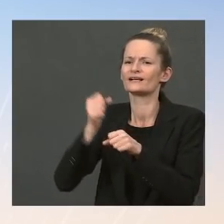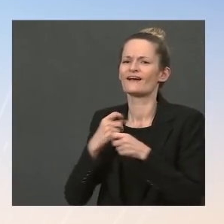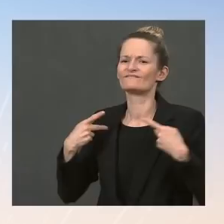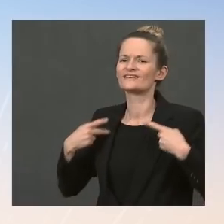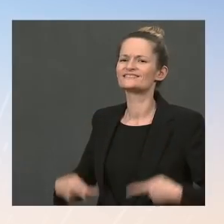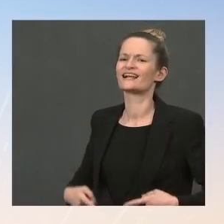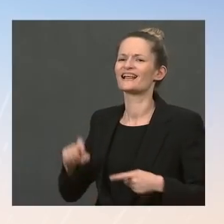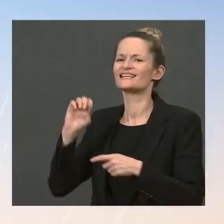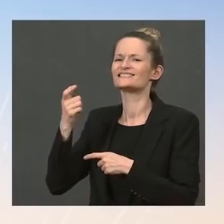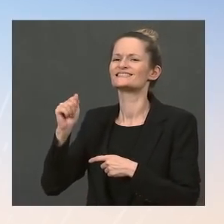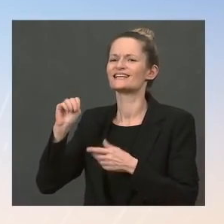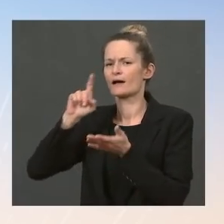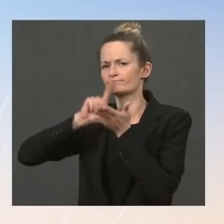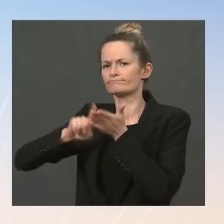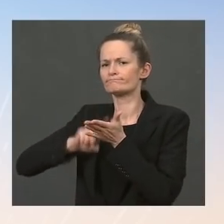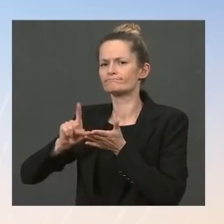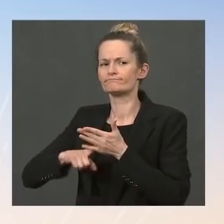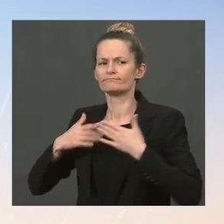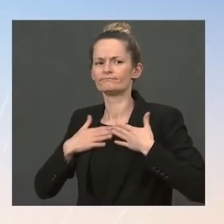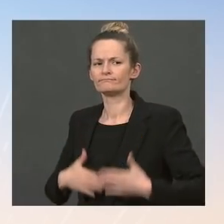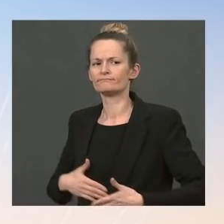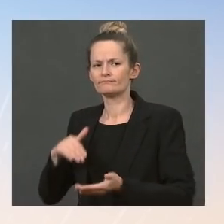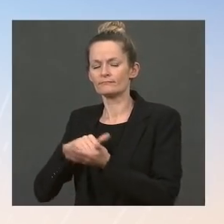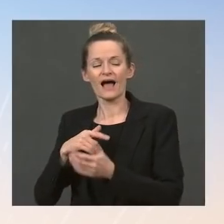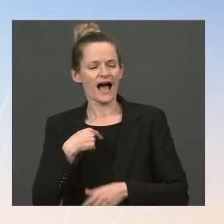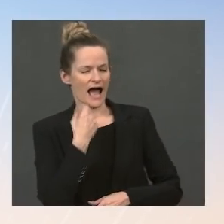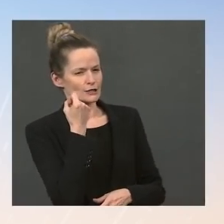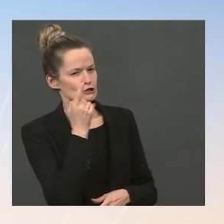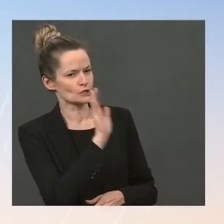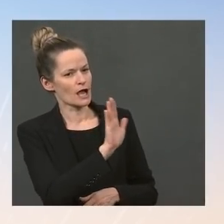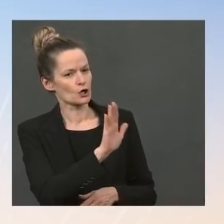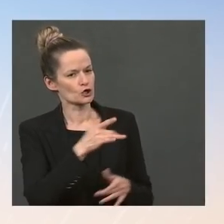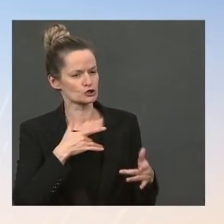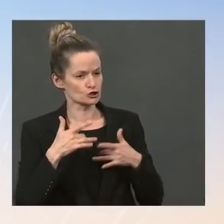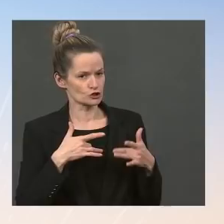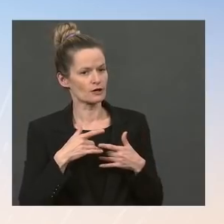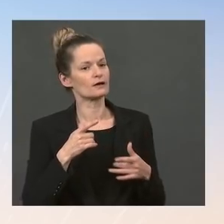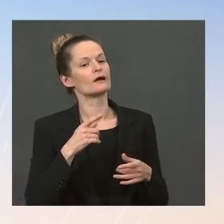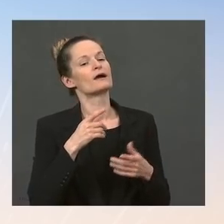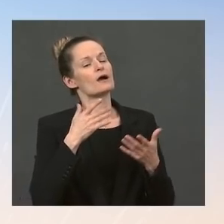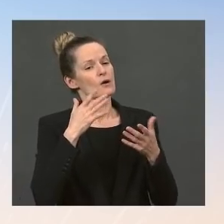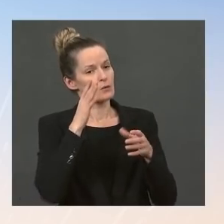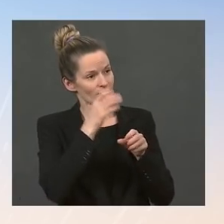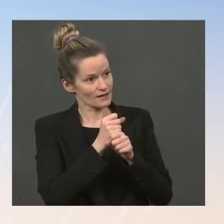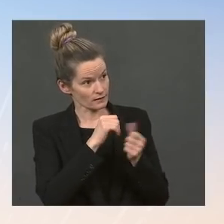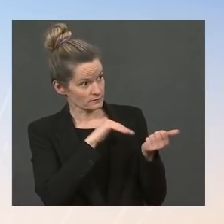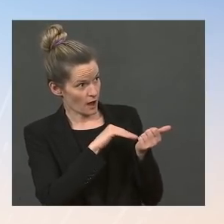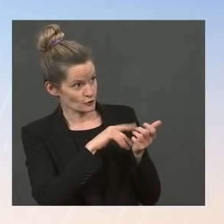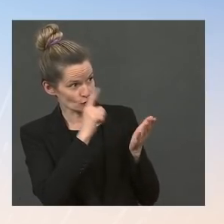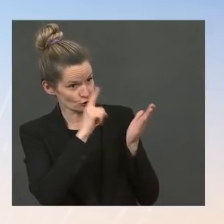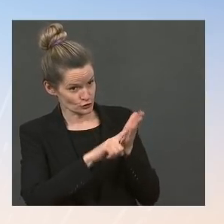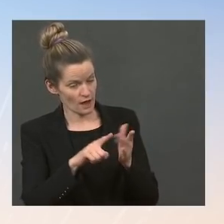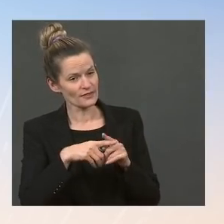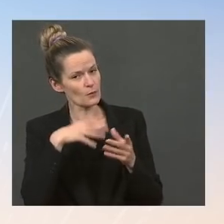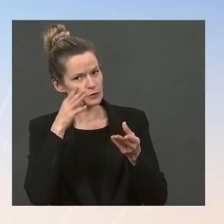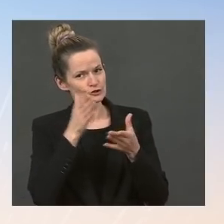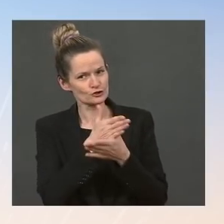And when he does, we will make sure you all are aware of it and get the information. The Press: And to follow up on Nancy's questions -- the Nicki Minaj questions. Ms. Psaki: Sure. >> The Press: Sorry.